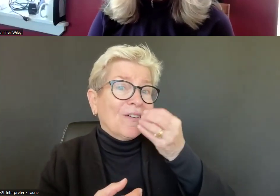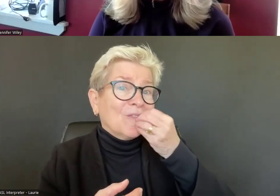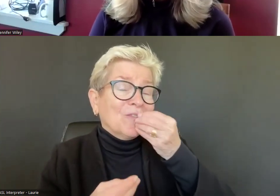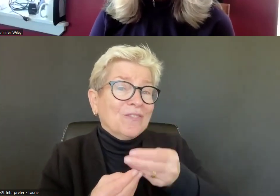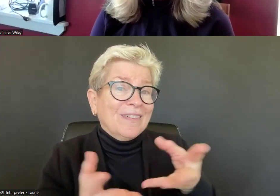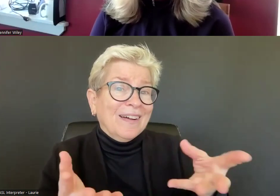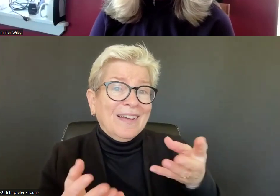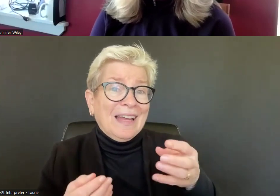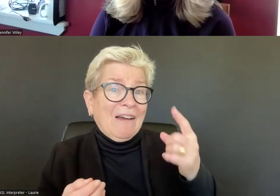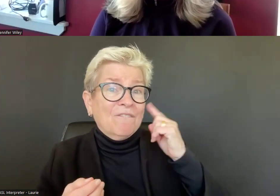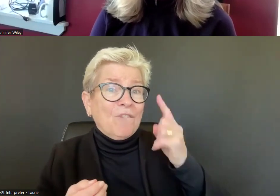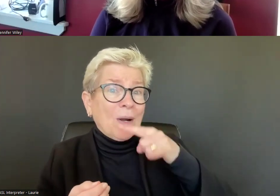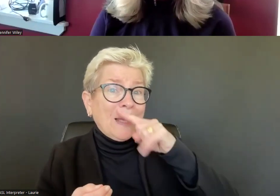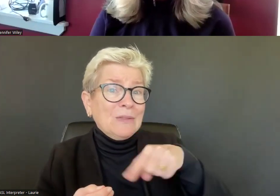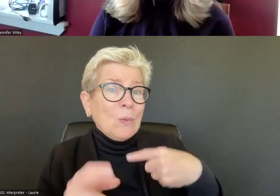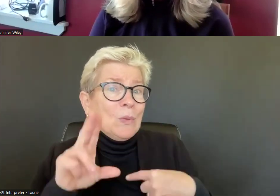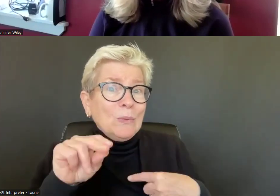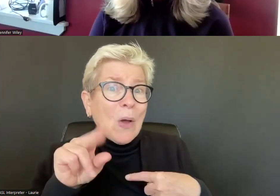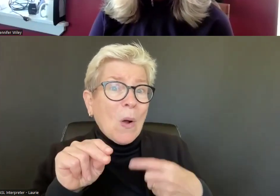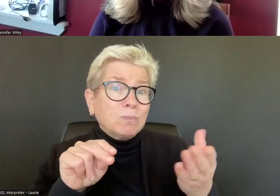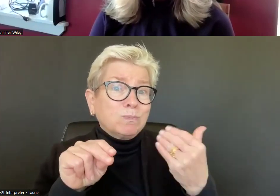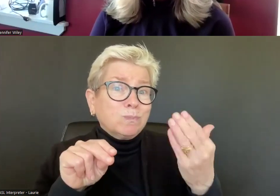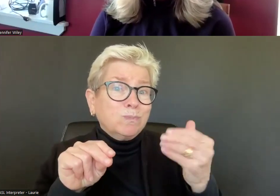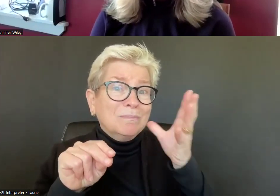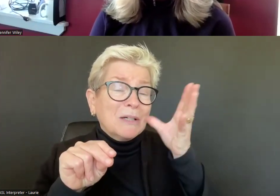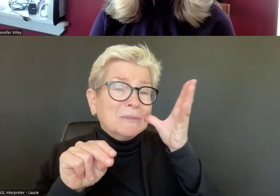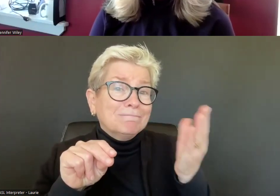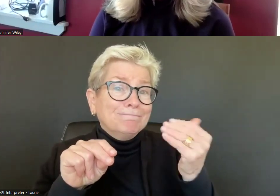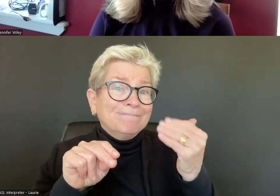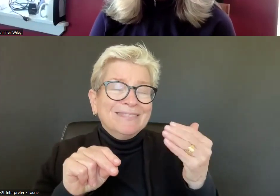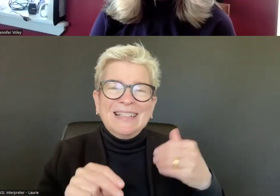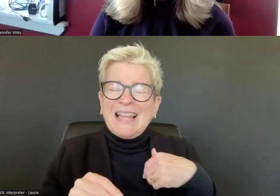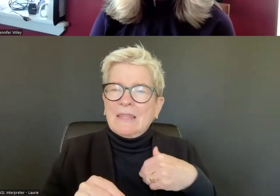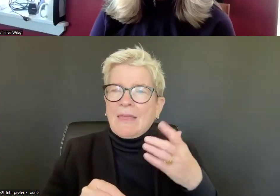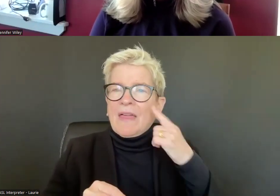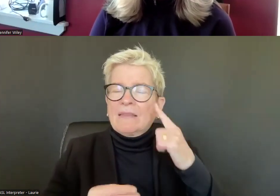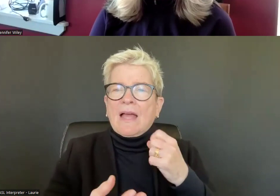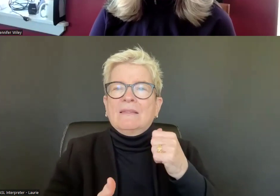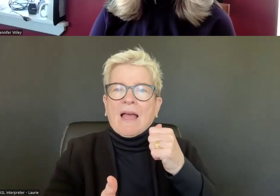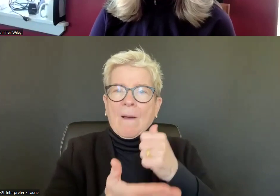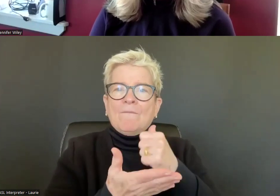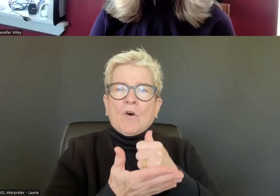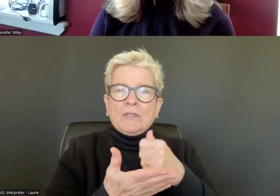to it and that kind of structuring I think is really helpful signaling honestly. And I love